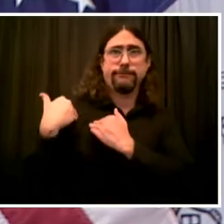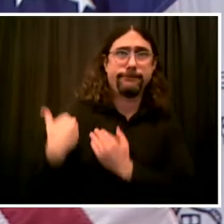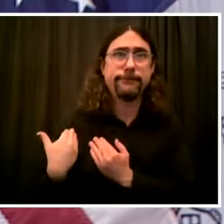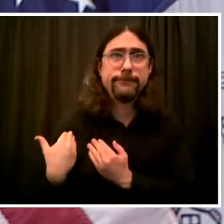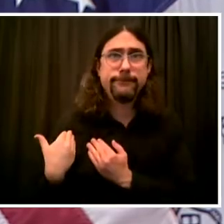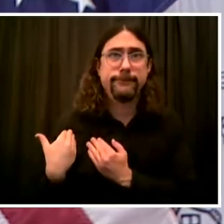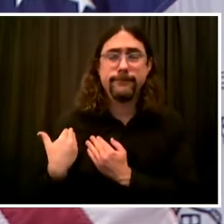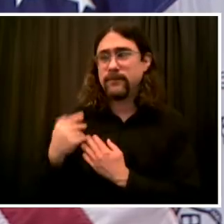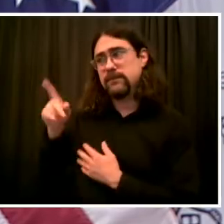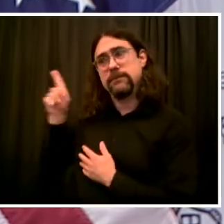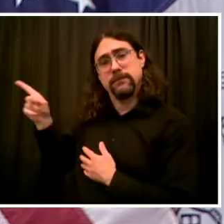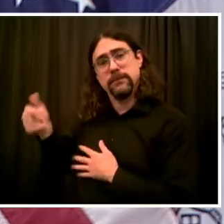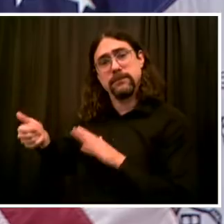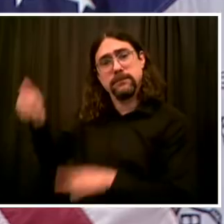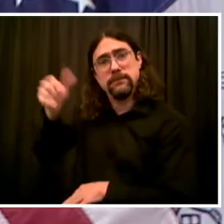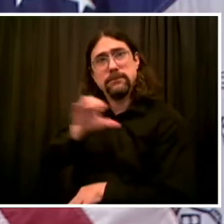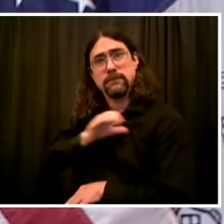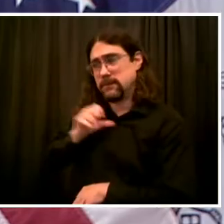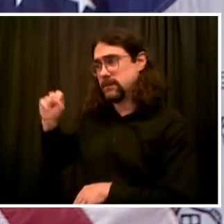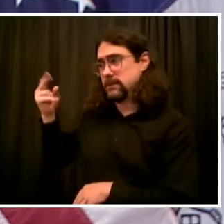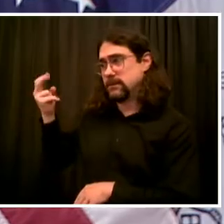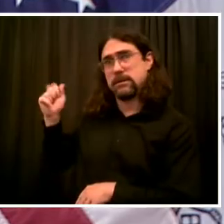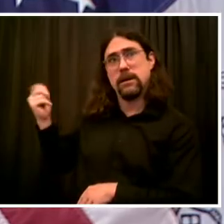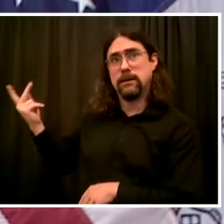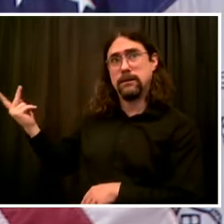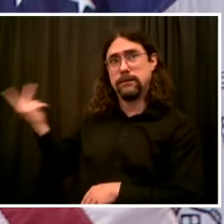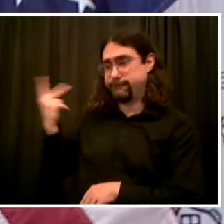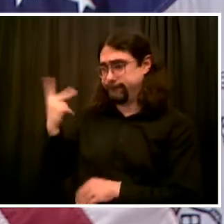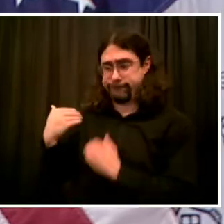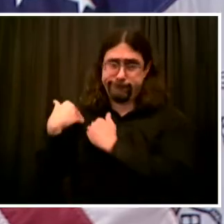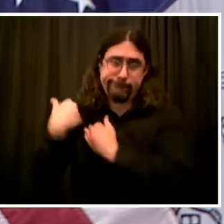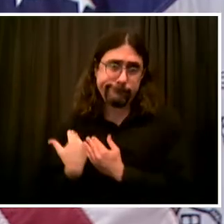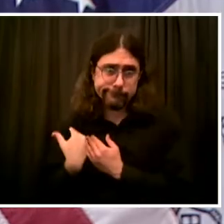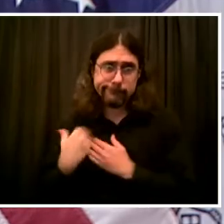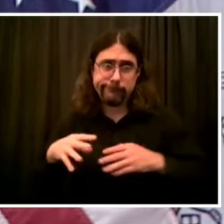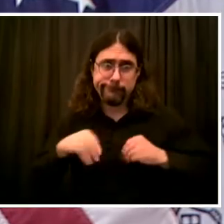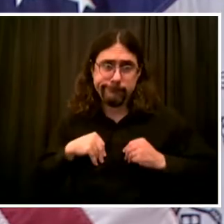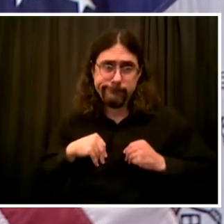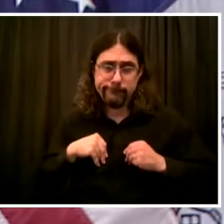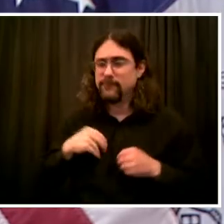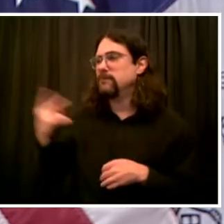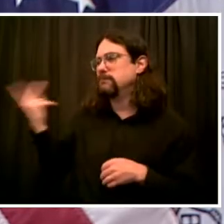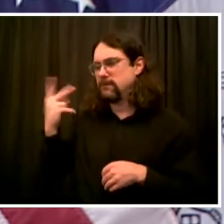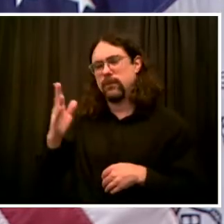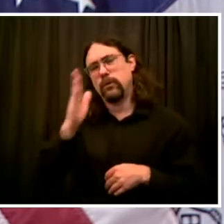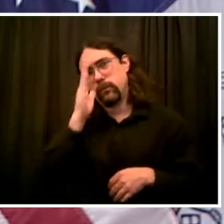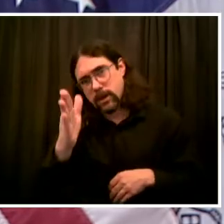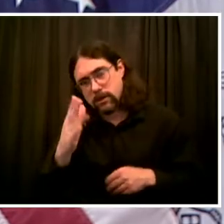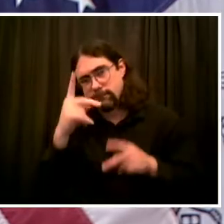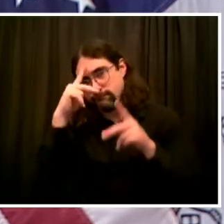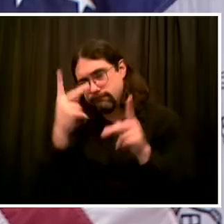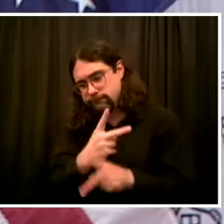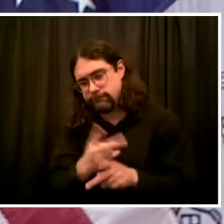FIND THAT PATH FORWARD AND WE WIL L. IE FELER VY CONFIDENT ABOUT THAT. WE WILL FIGURE OUT THE WAY. IF I DIDN'T FEEL CONFIDENT ABOUT